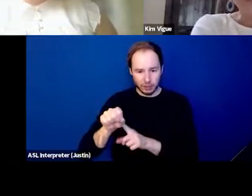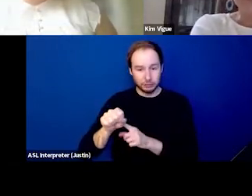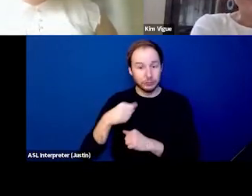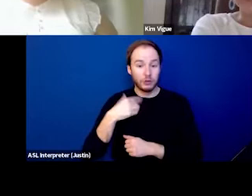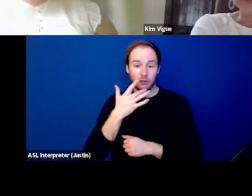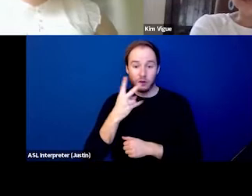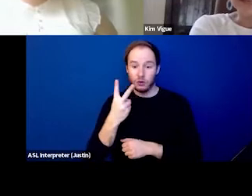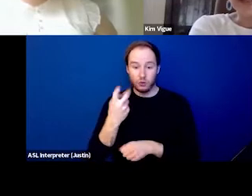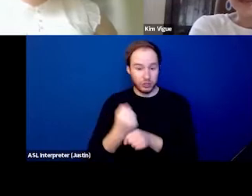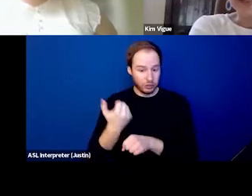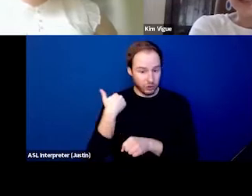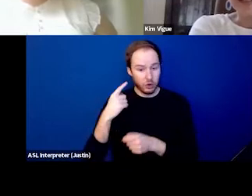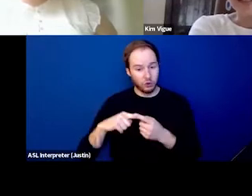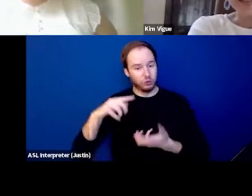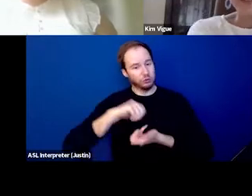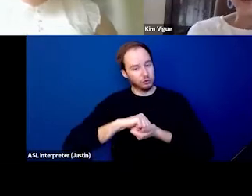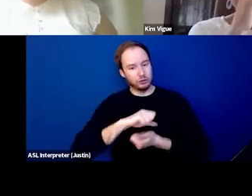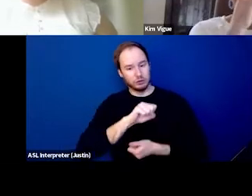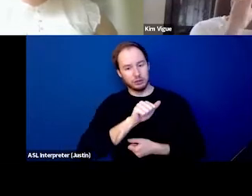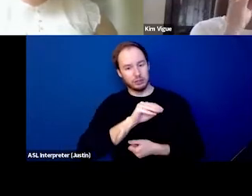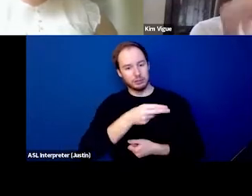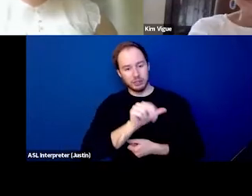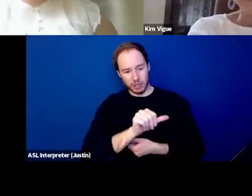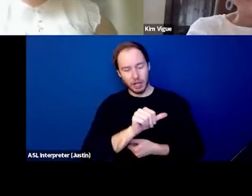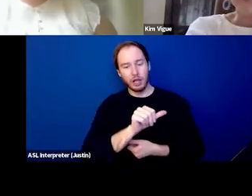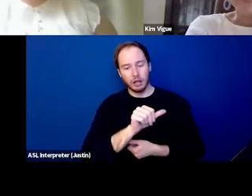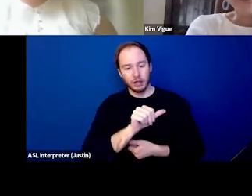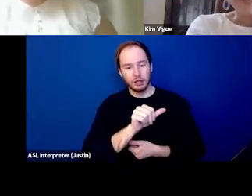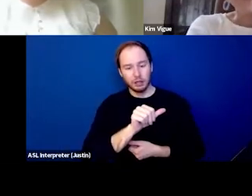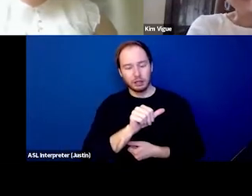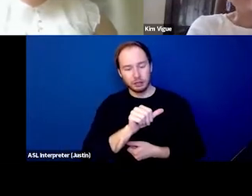to start working with SAMHSA on the SOAR program.